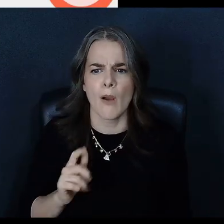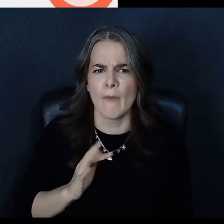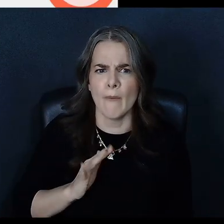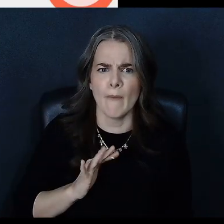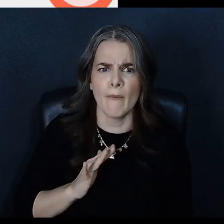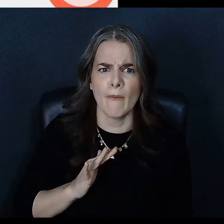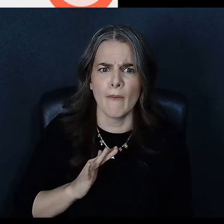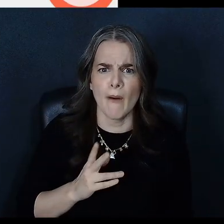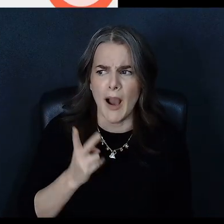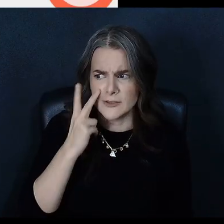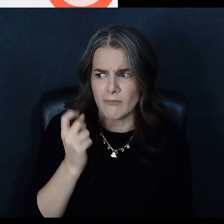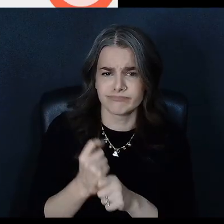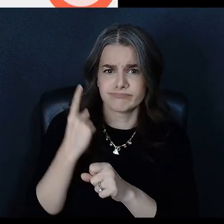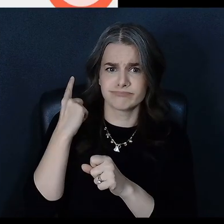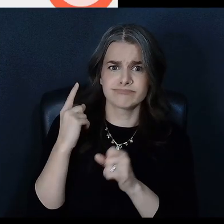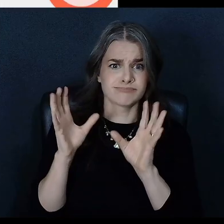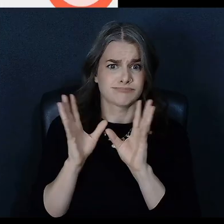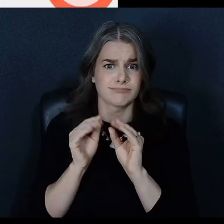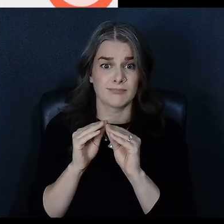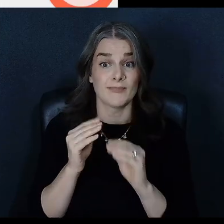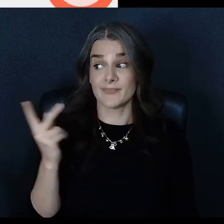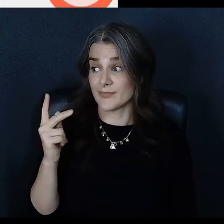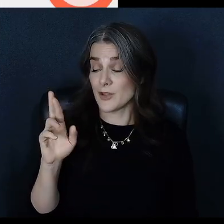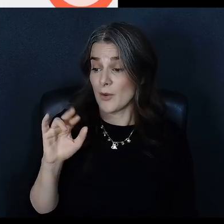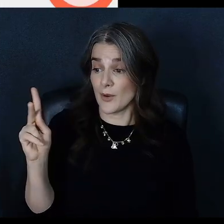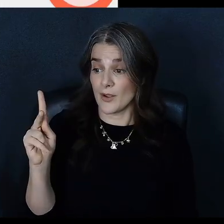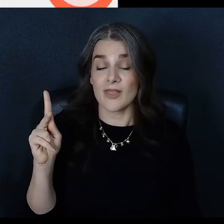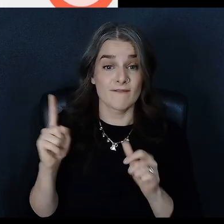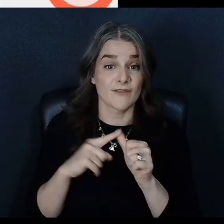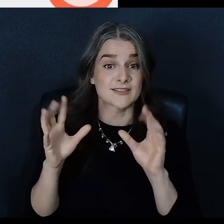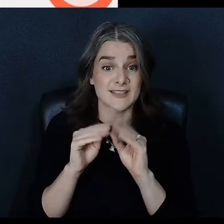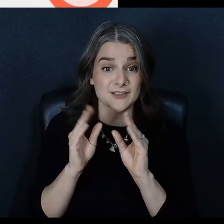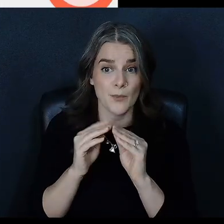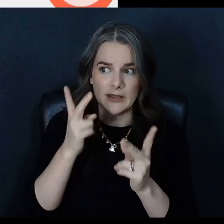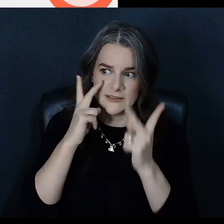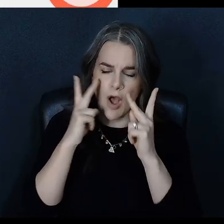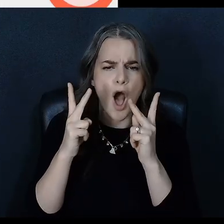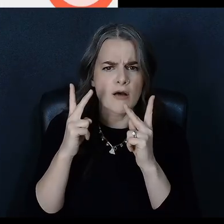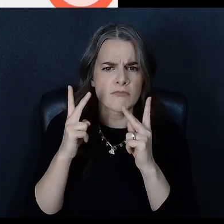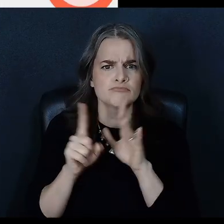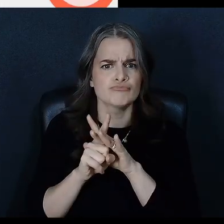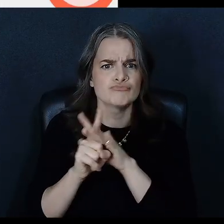and I were talking about it in the first session that were around for a little while and then went away. This is just back.